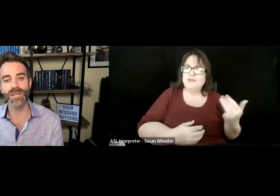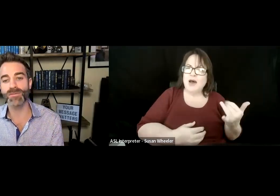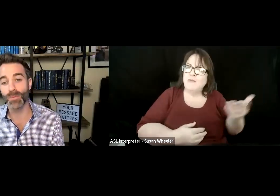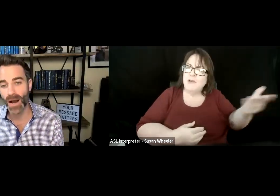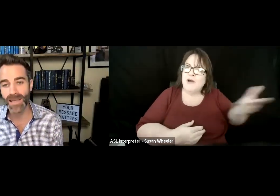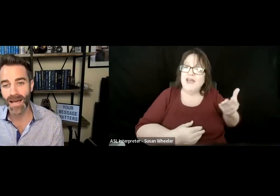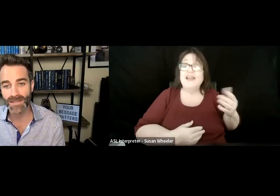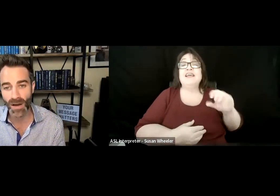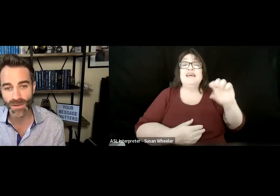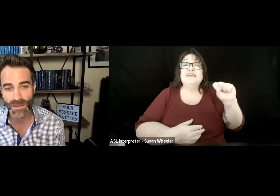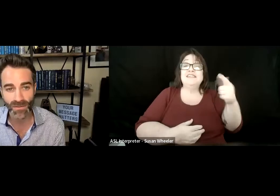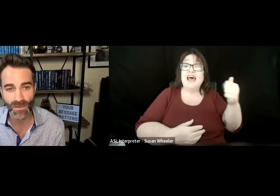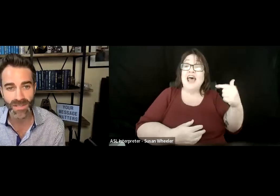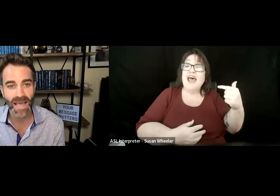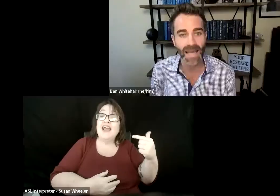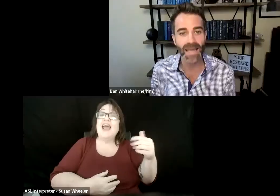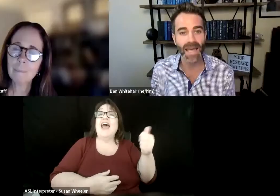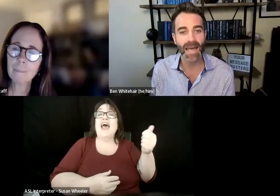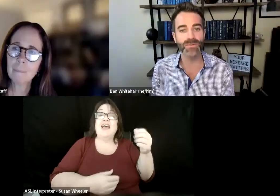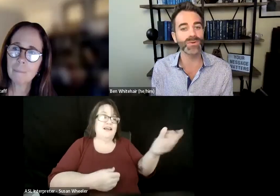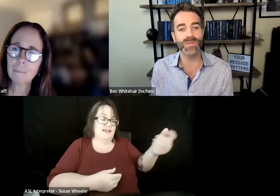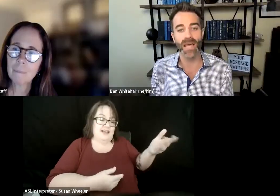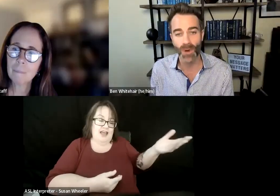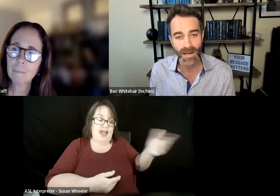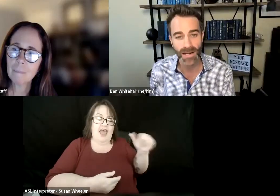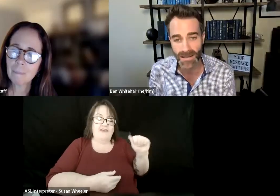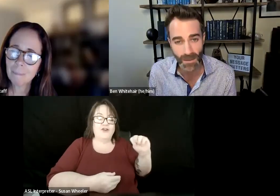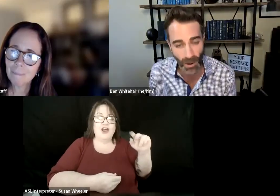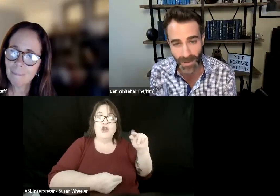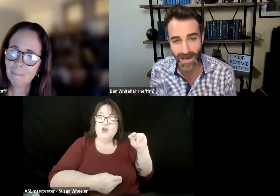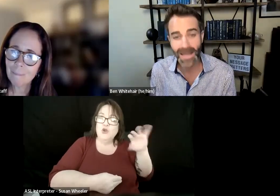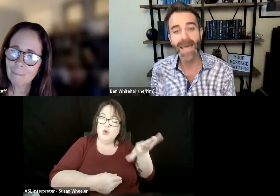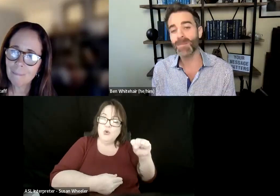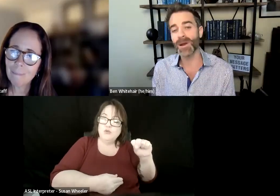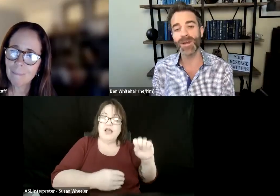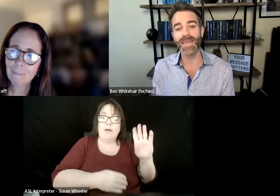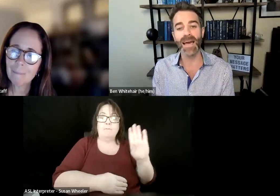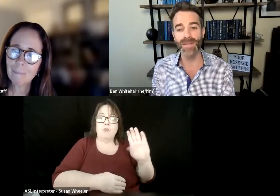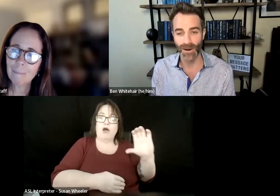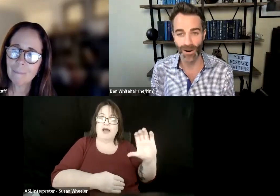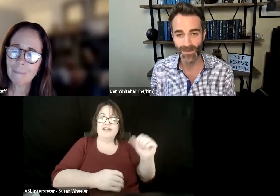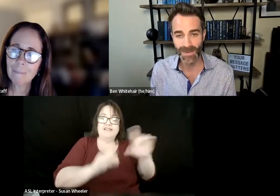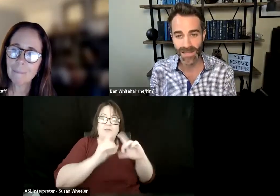chief broadcast officer for the SAG-AFTRA News and Broadcast Department, Mary Cavallaro,